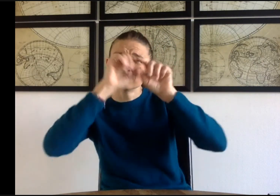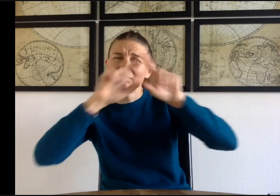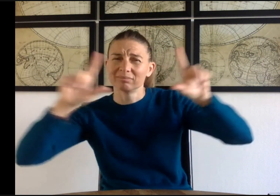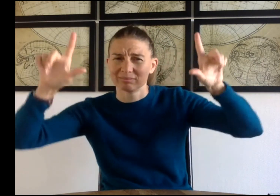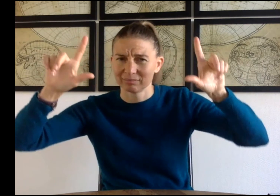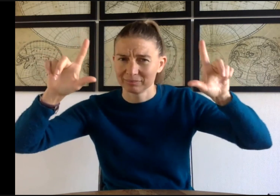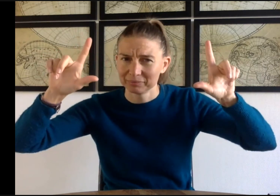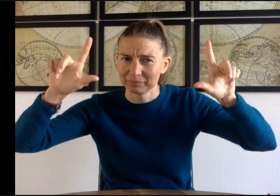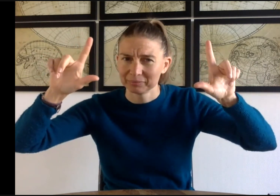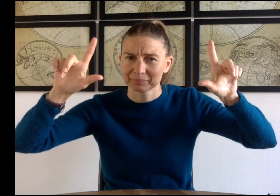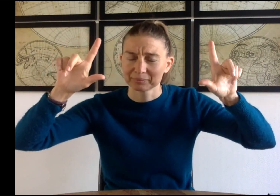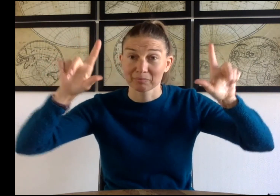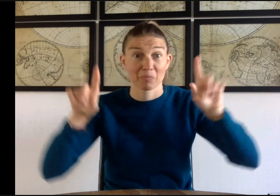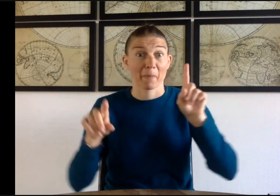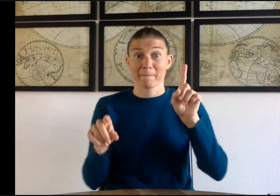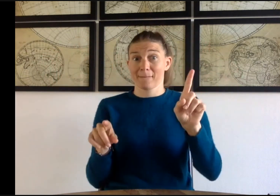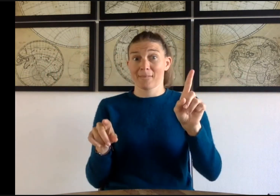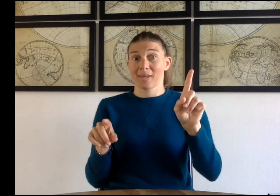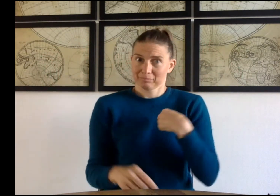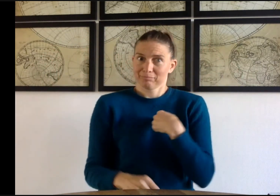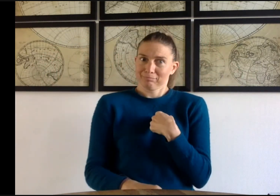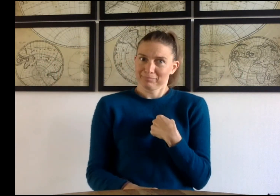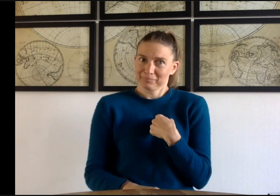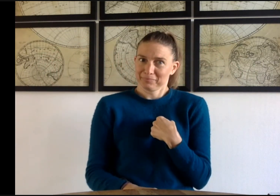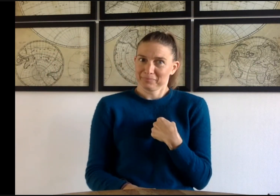But, well, myself, I'm also person with disability,